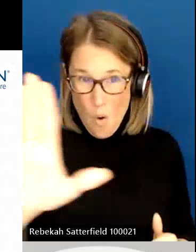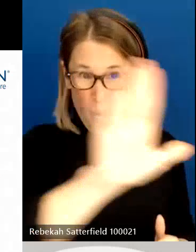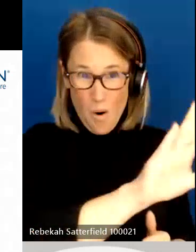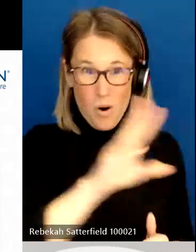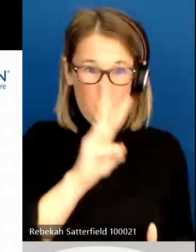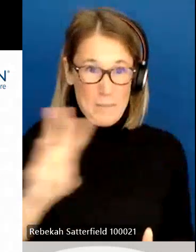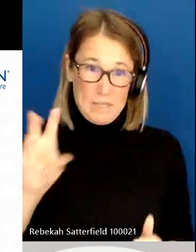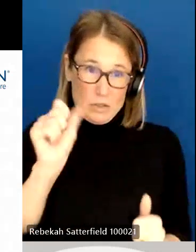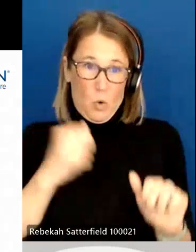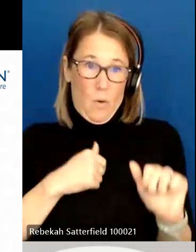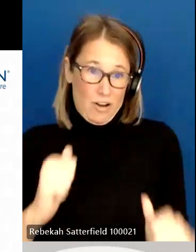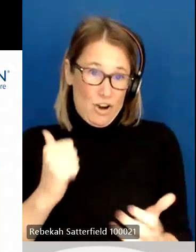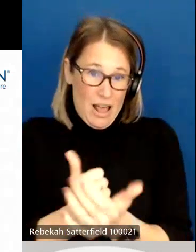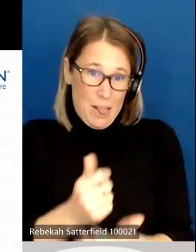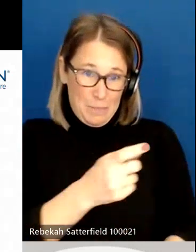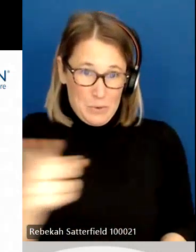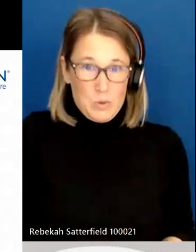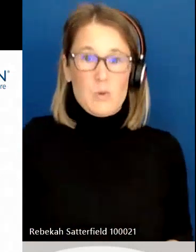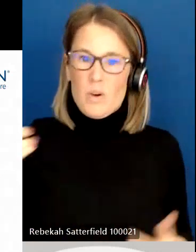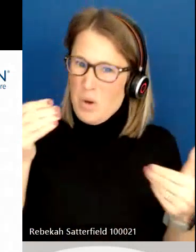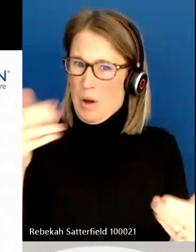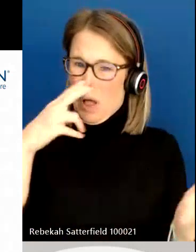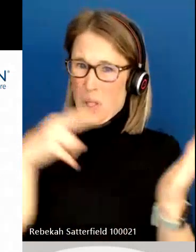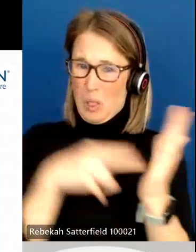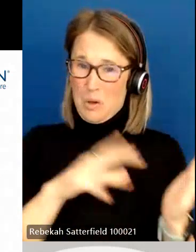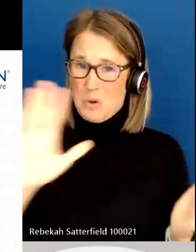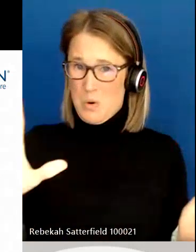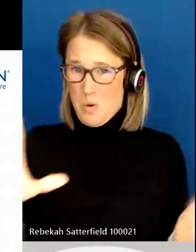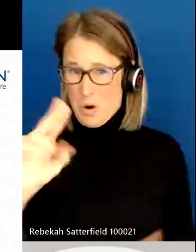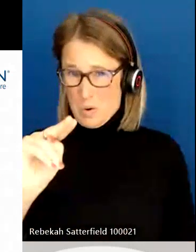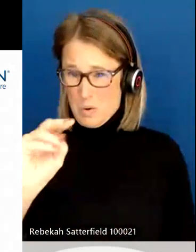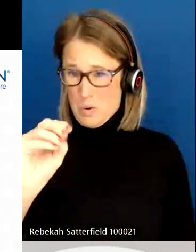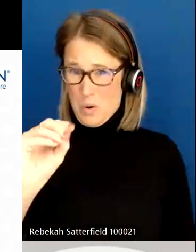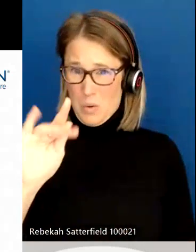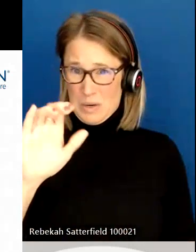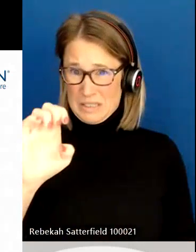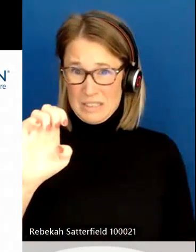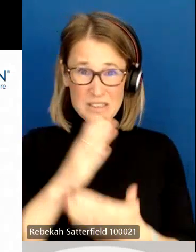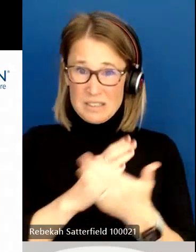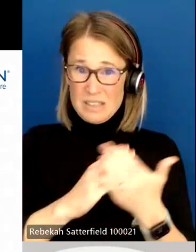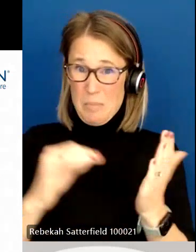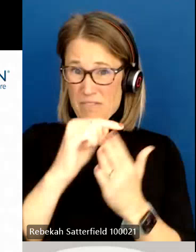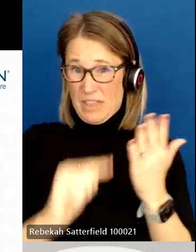you take a look at some of them because some of these actually stated that these services will